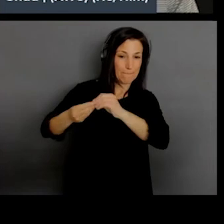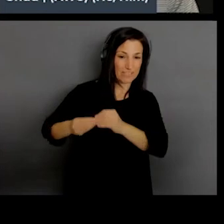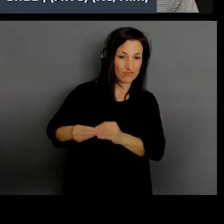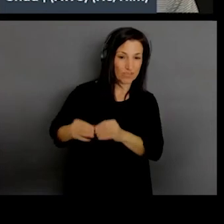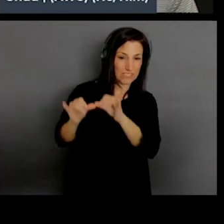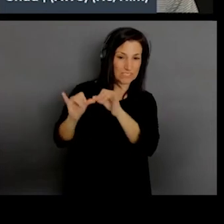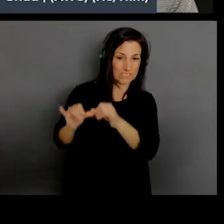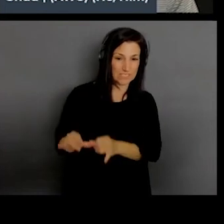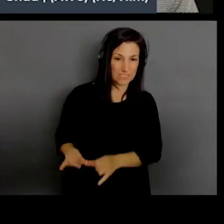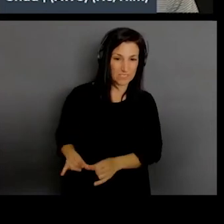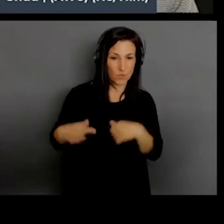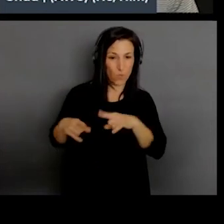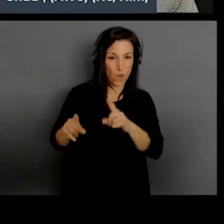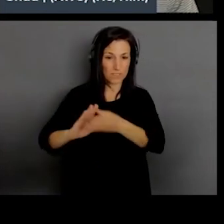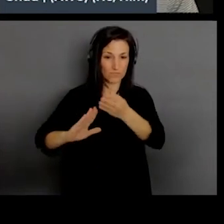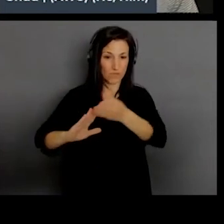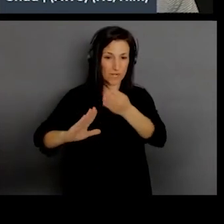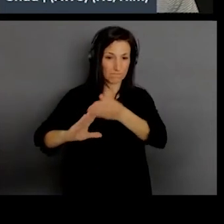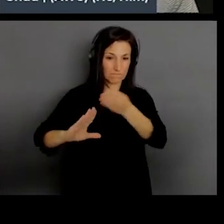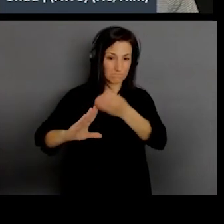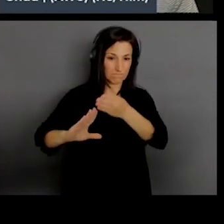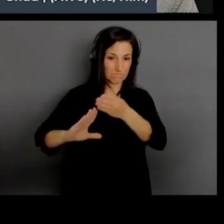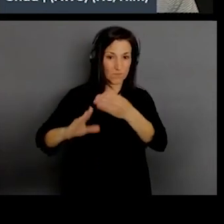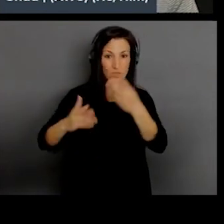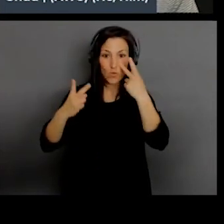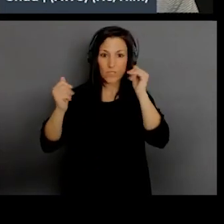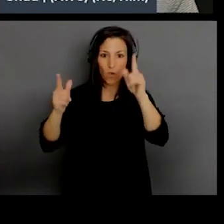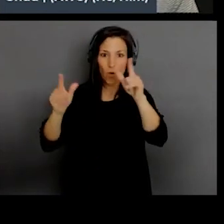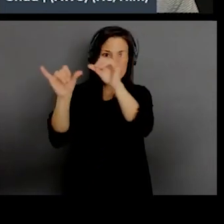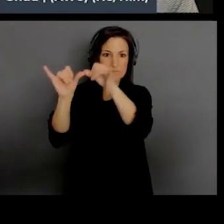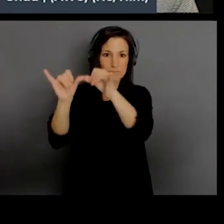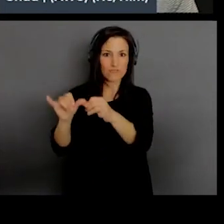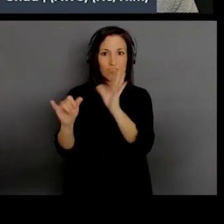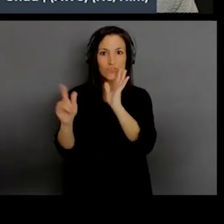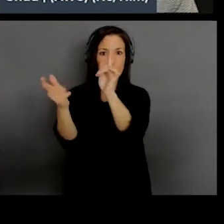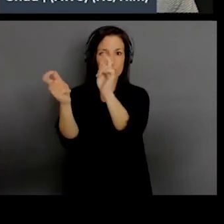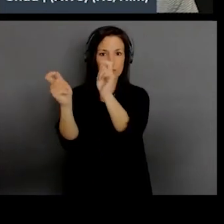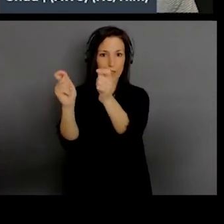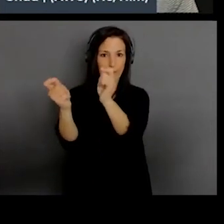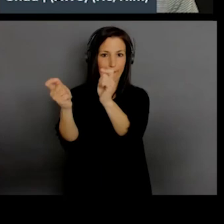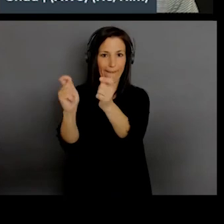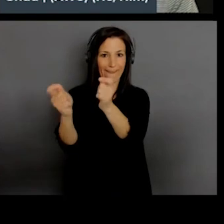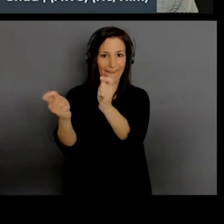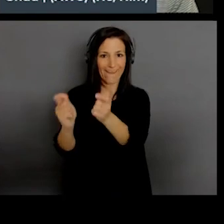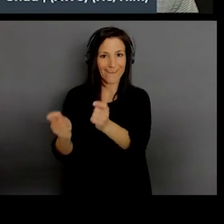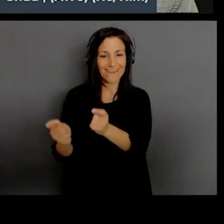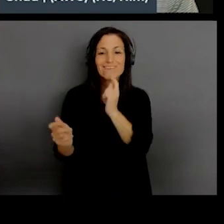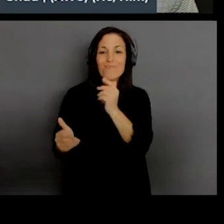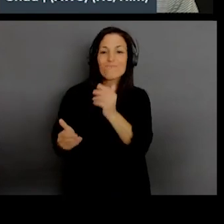And with that, what we'll see is all these metrics will change and processes like purge are also prioritized.